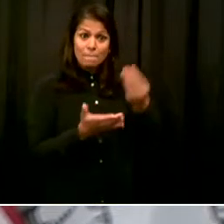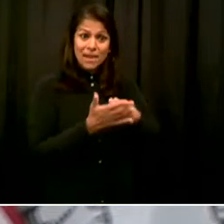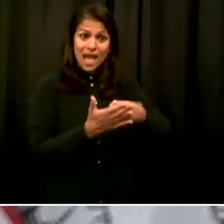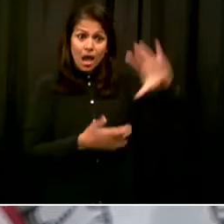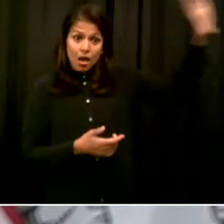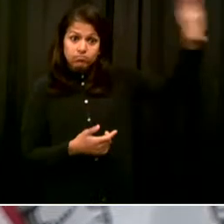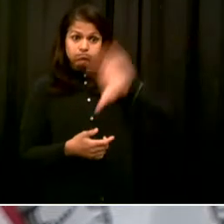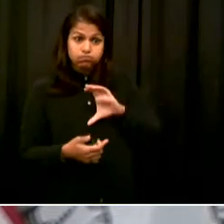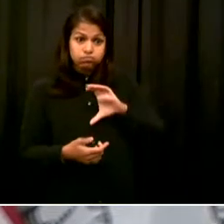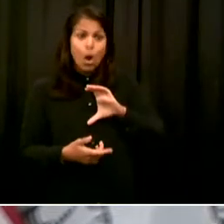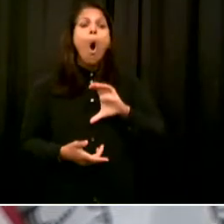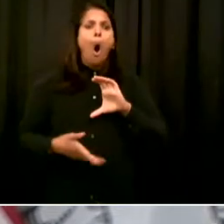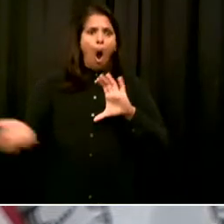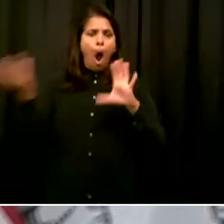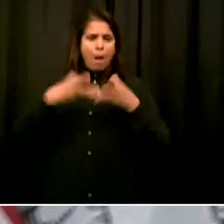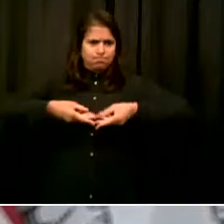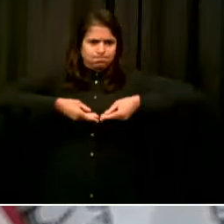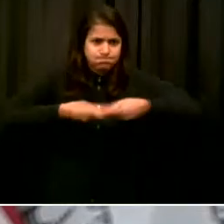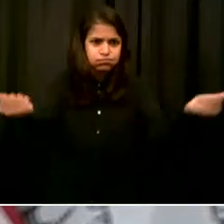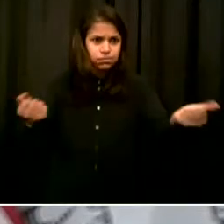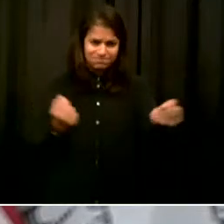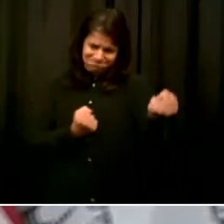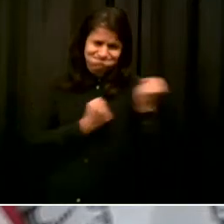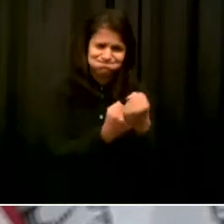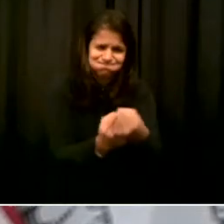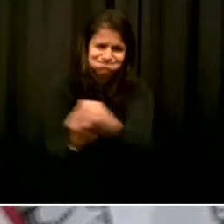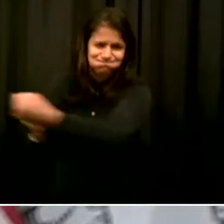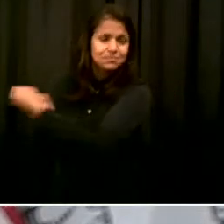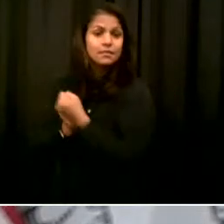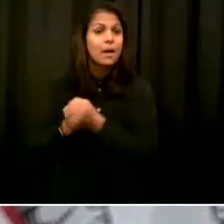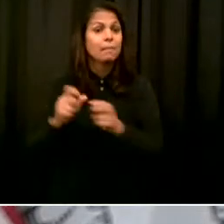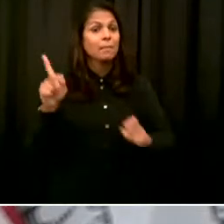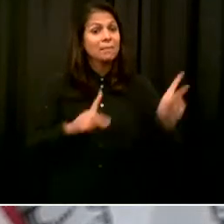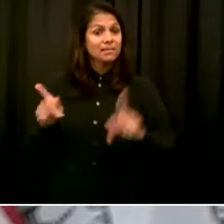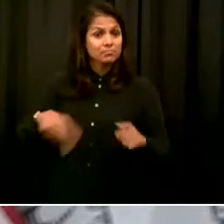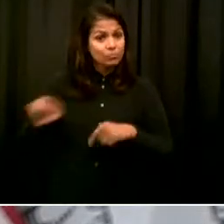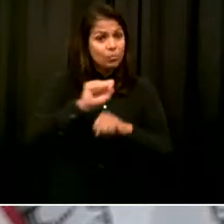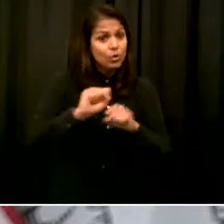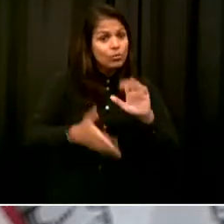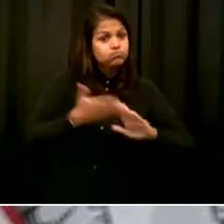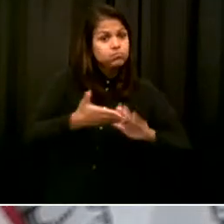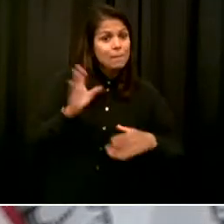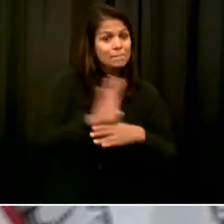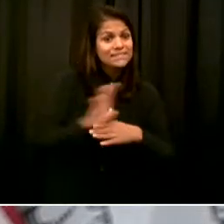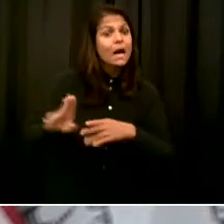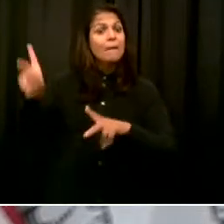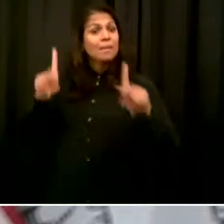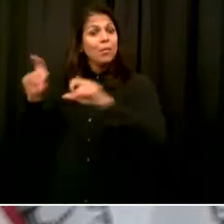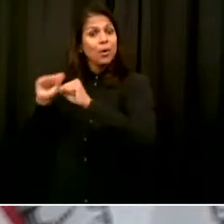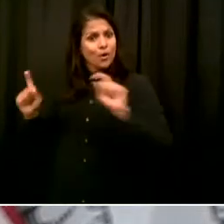FEET AND THE PEOPLE BACK ON